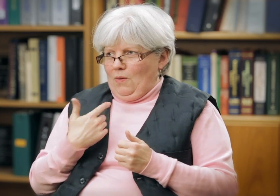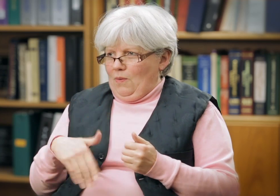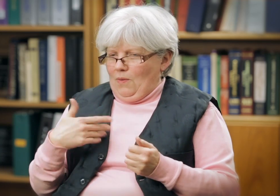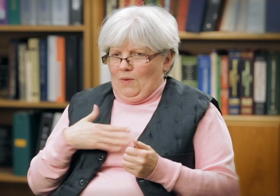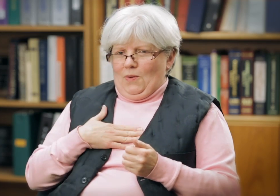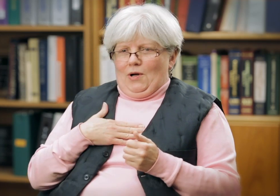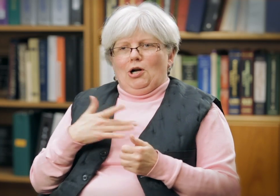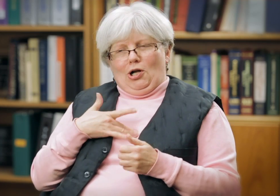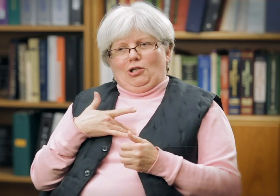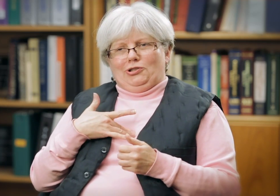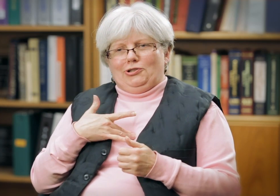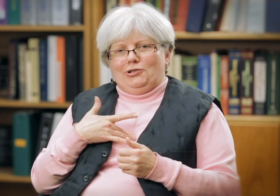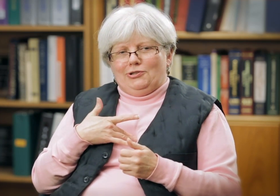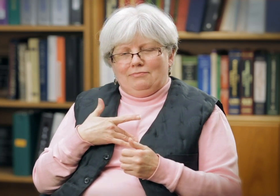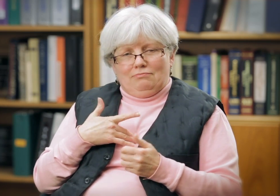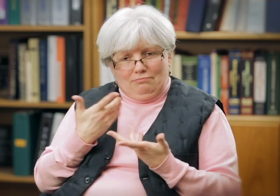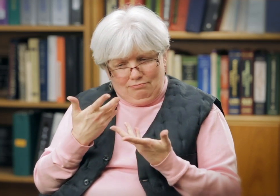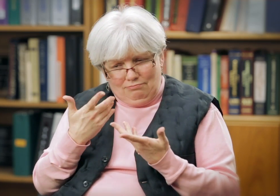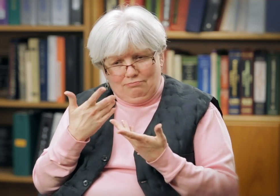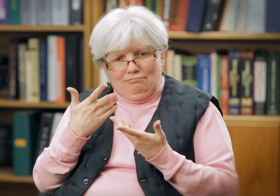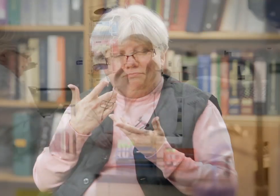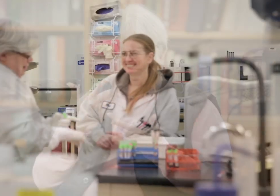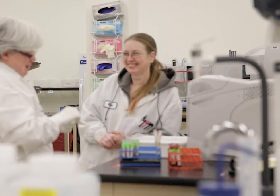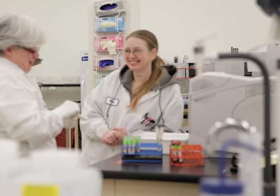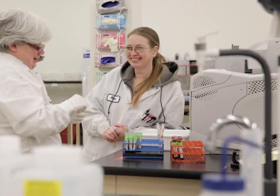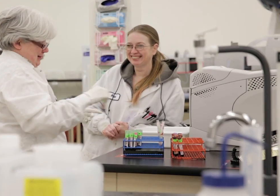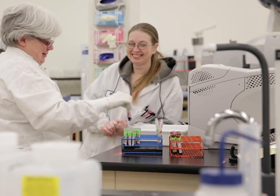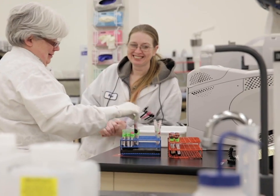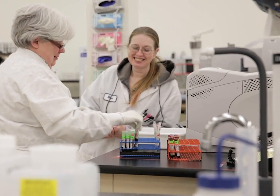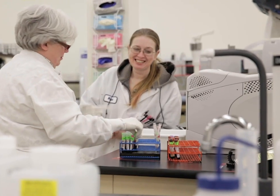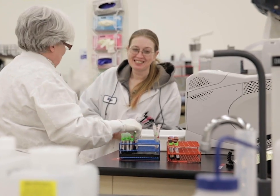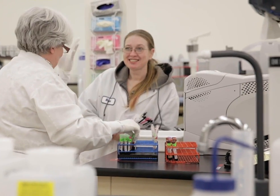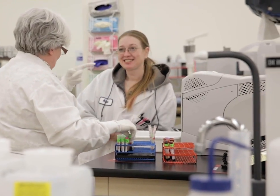I was really surprised. Really, it touched my heart to have the opportunity